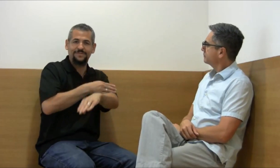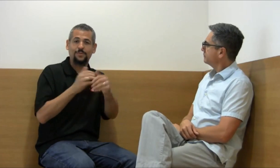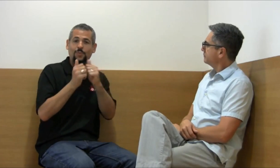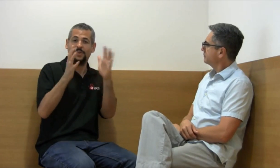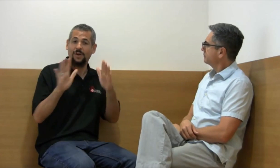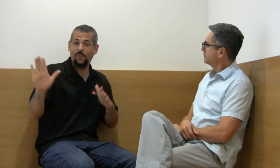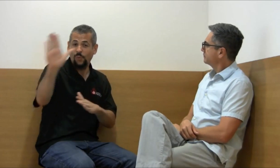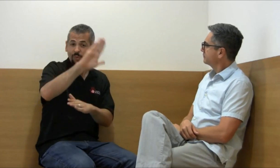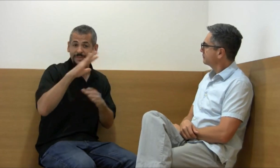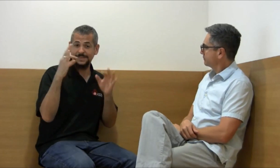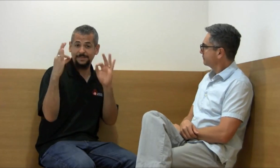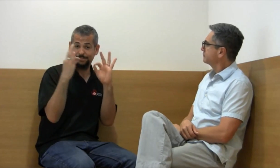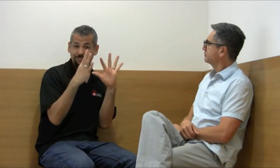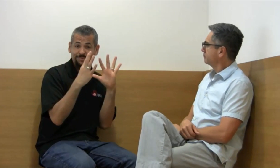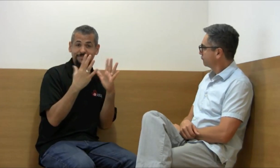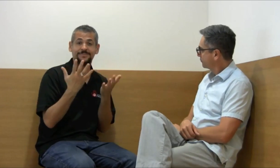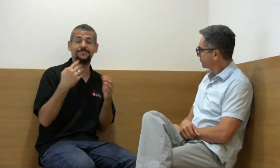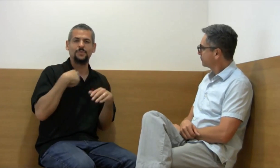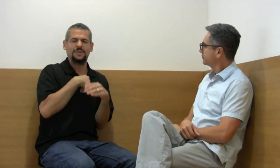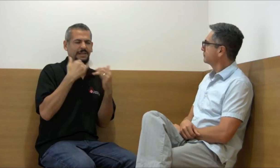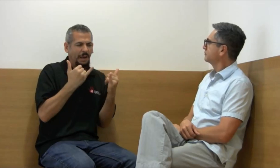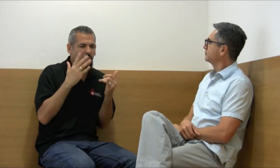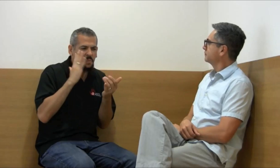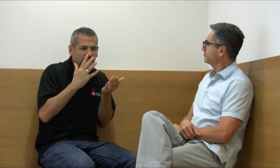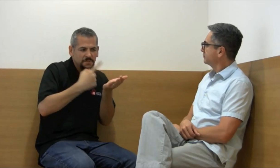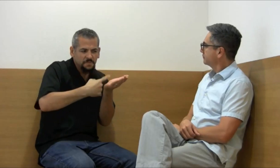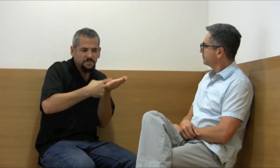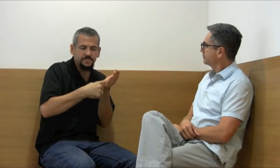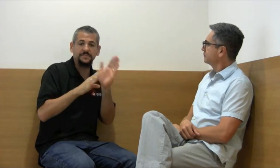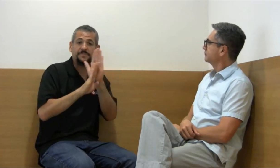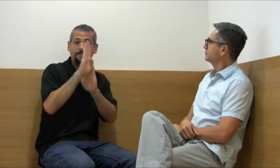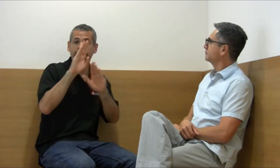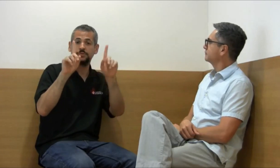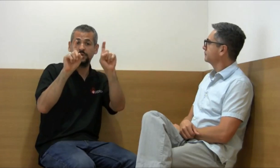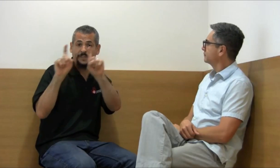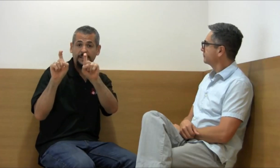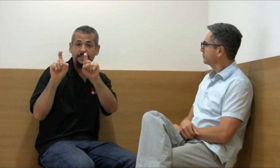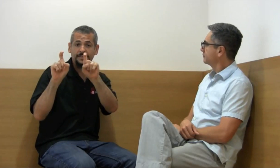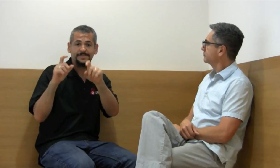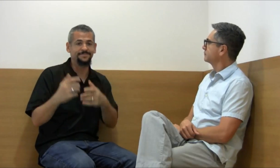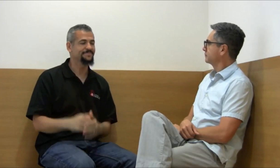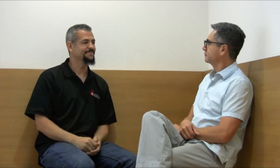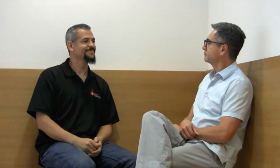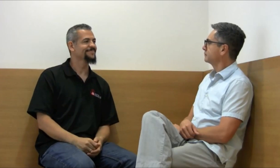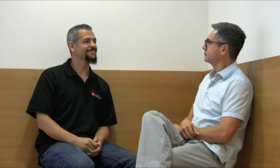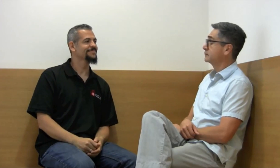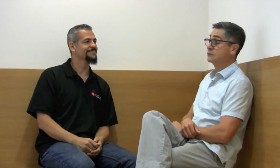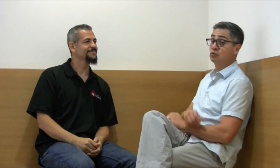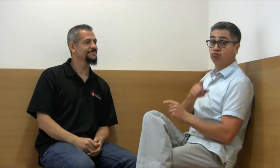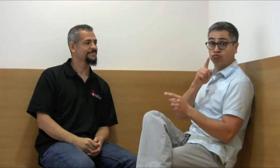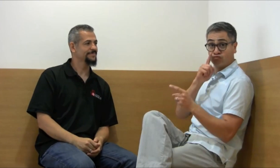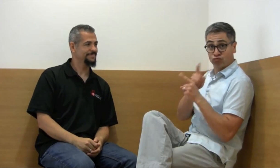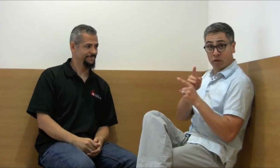And we can’t really improve without your feedback. So, we’ve developed a survey. Right.